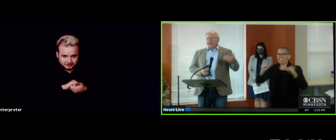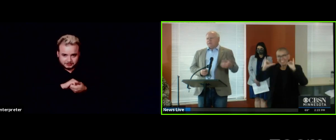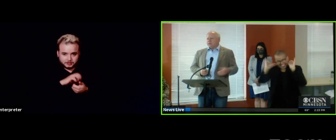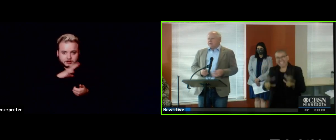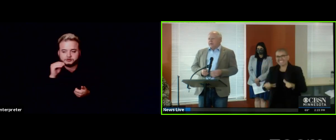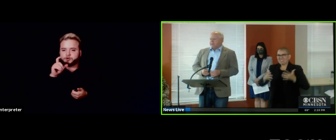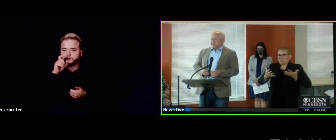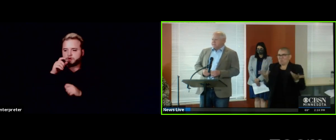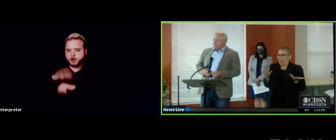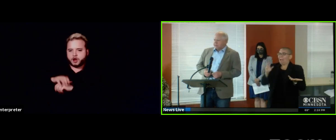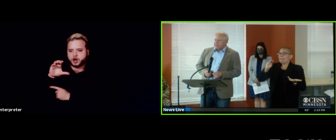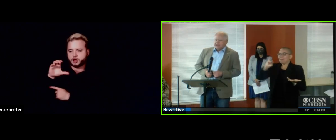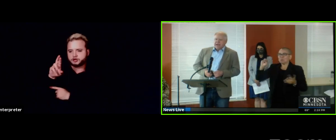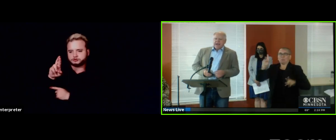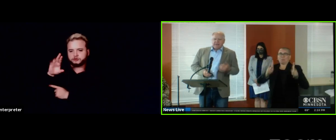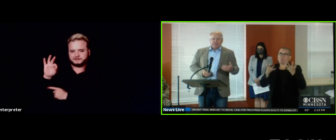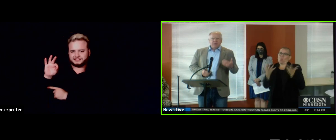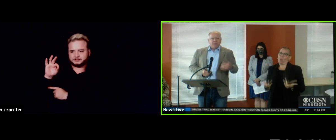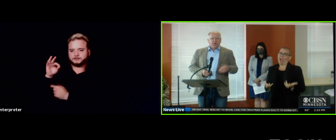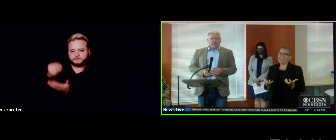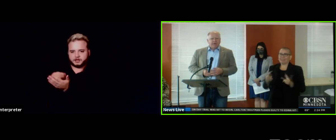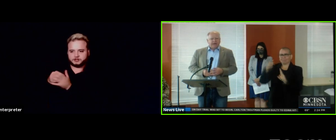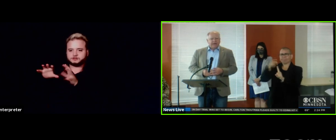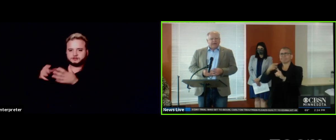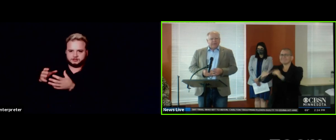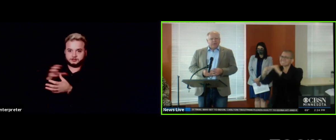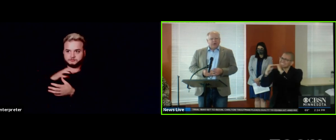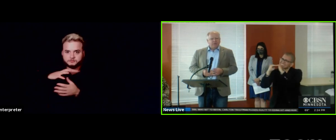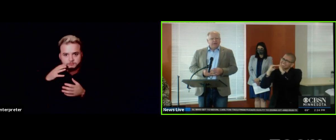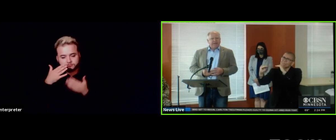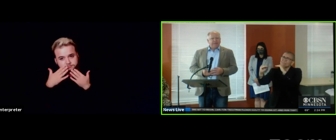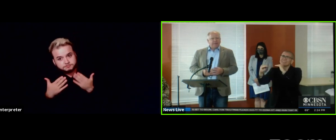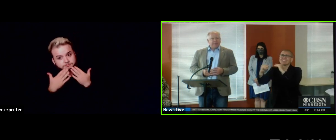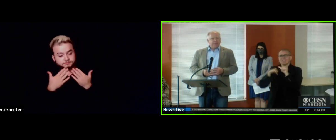towards that place of stability, as we move forward fighting both COVID and the rebuilding,